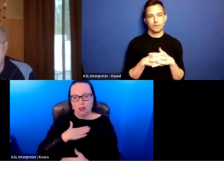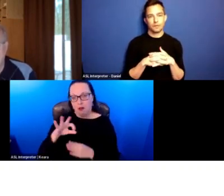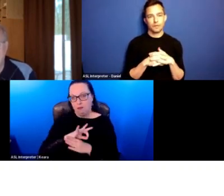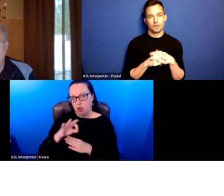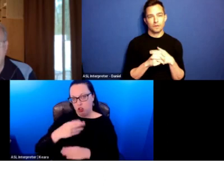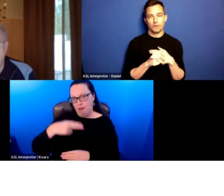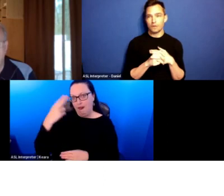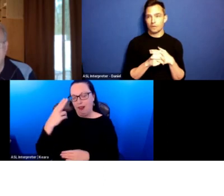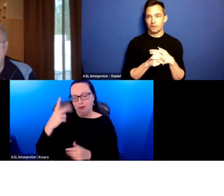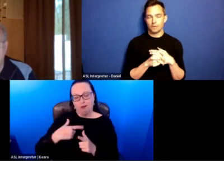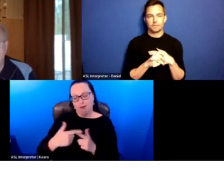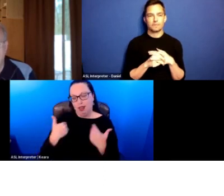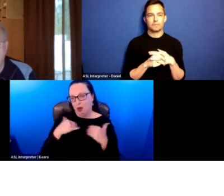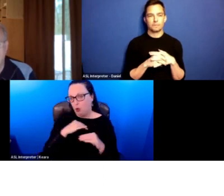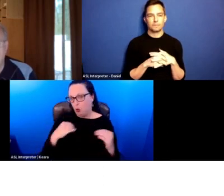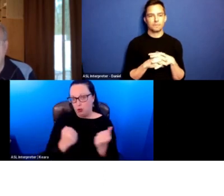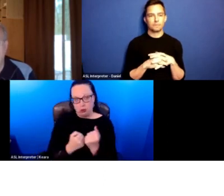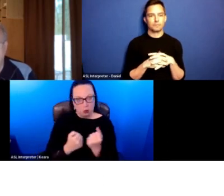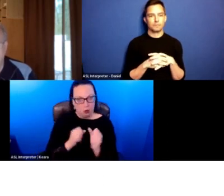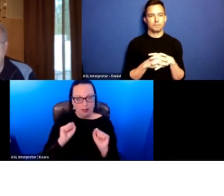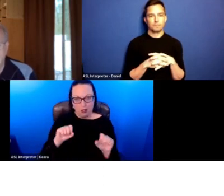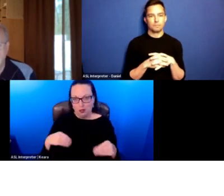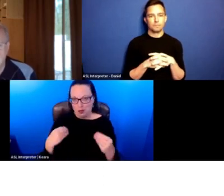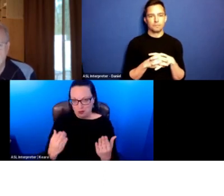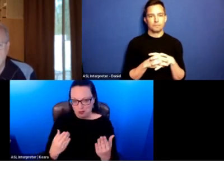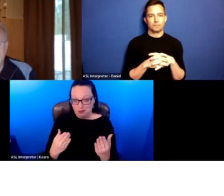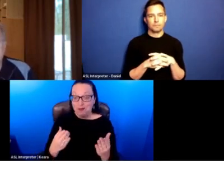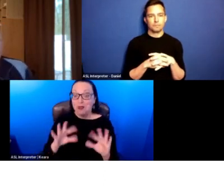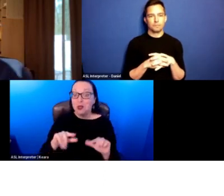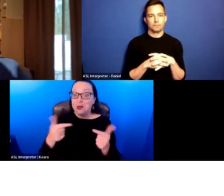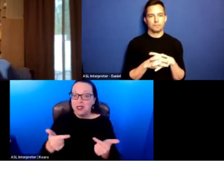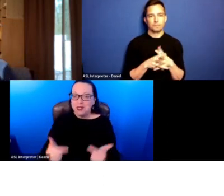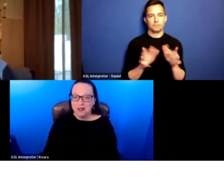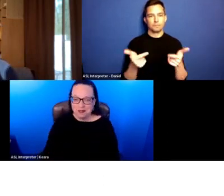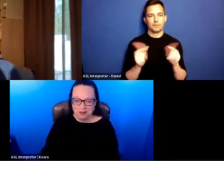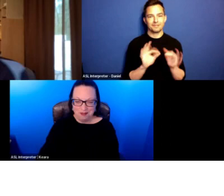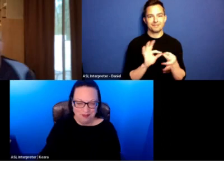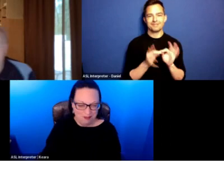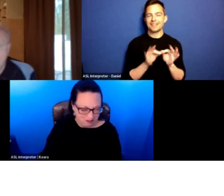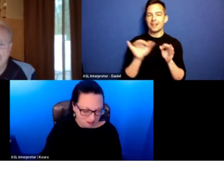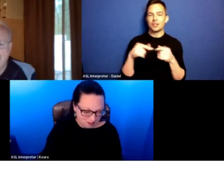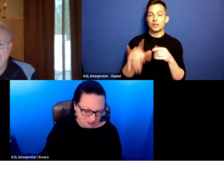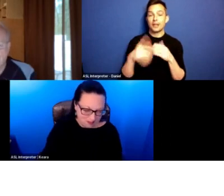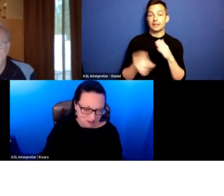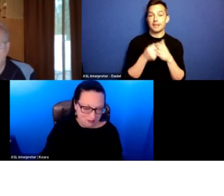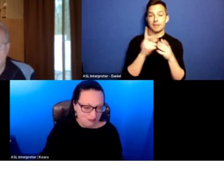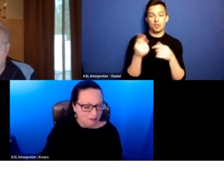and therefore they had no support that they could offer me. At that time, there was only one provider on all of Long